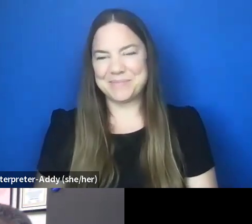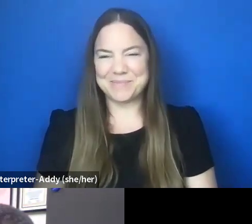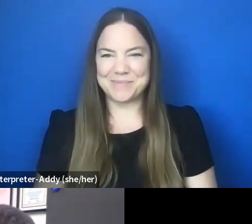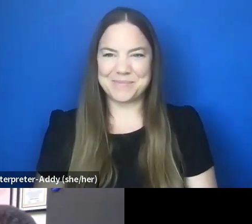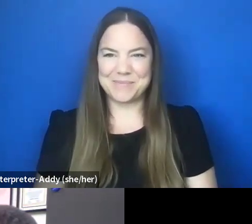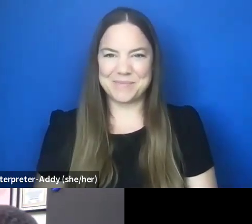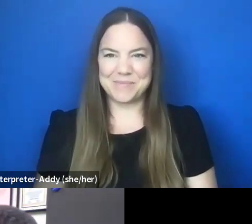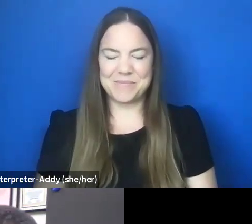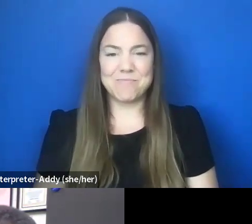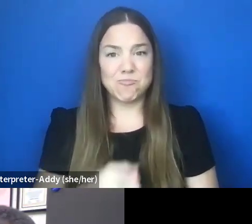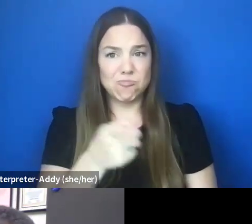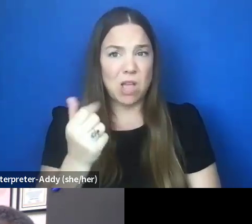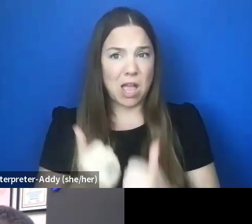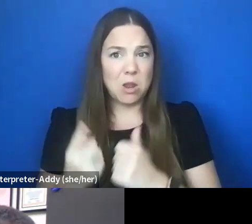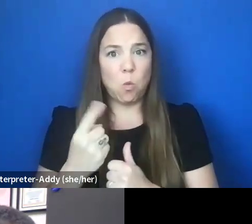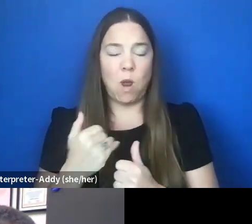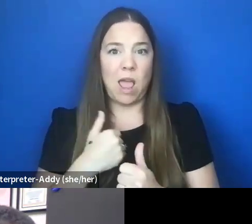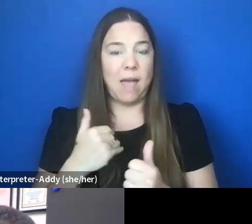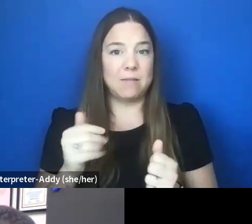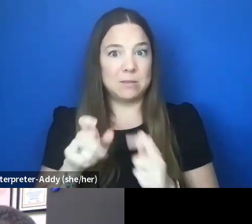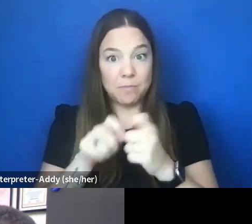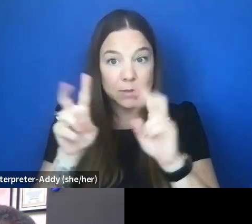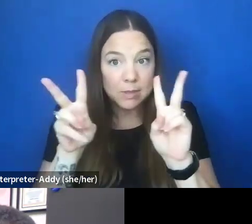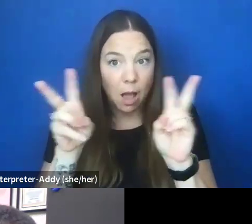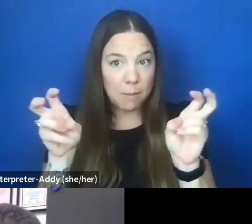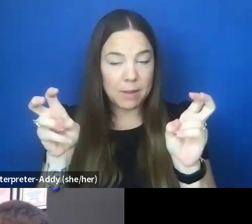Don Dew: Does anybody have any burning topics? Don Dew: To begin with?